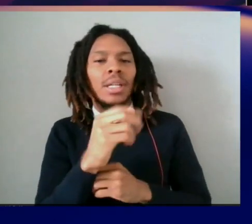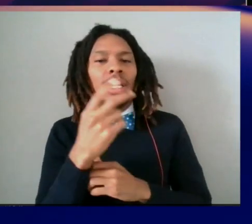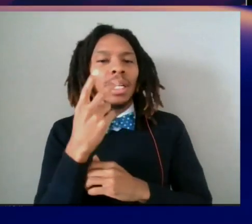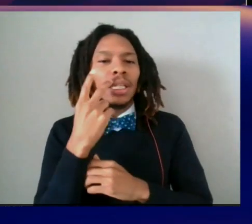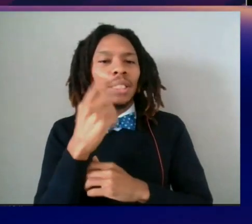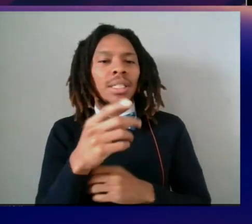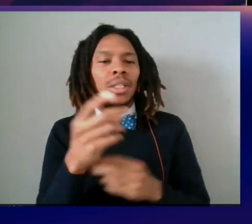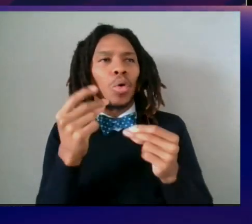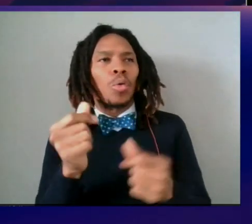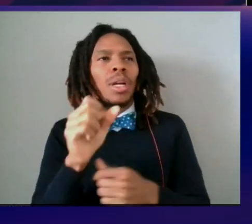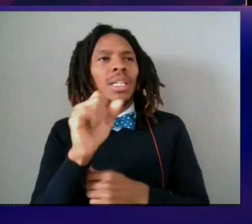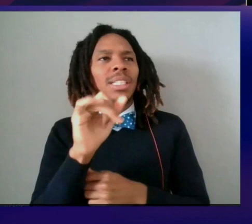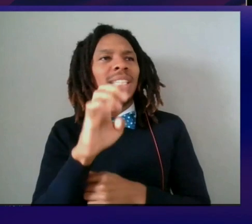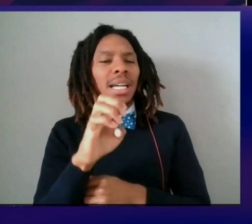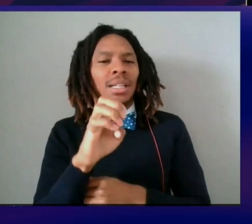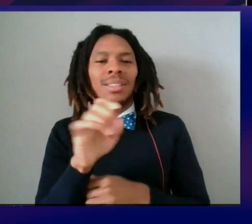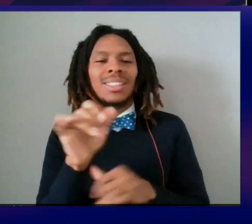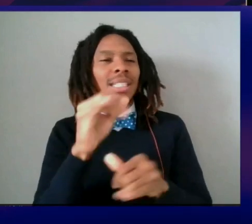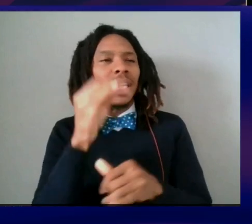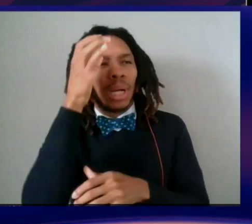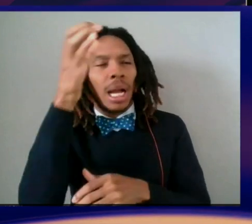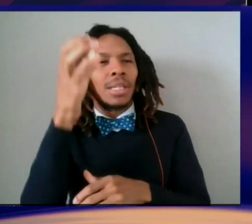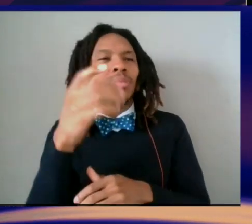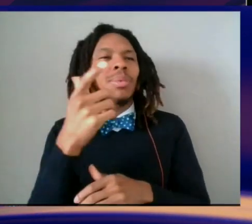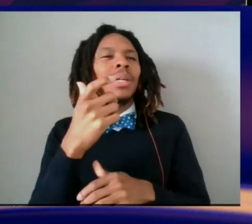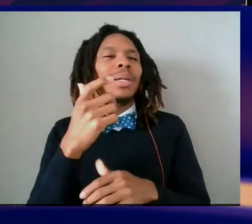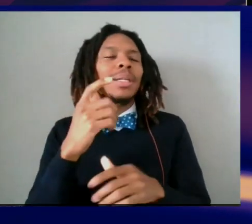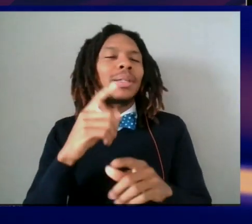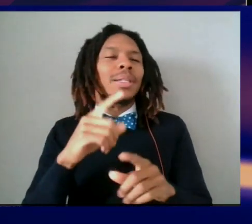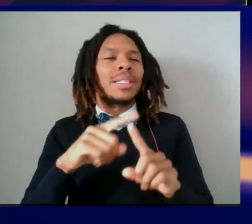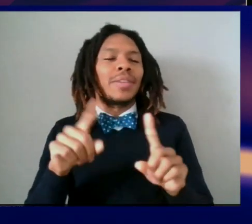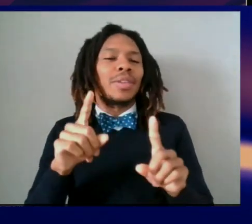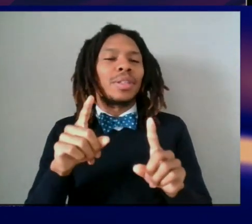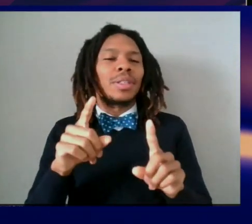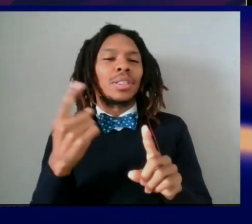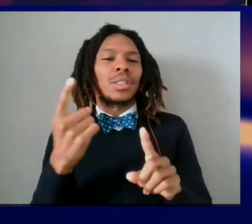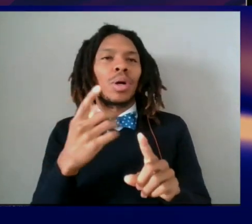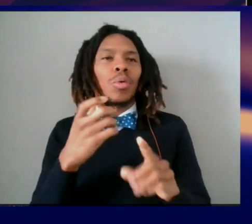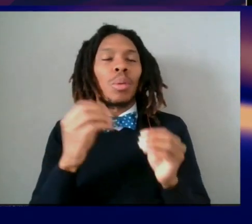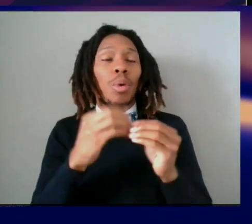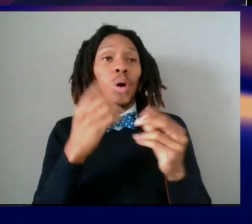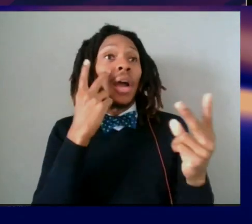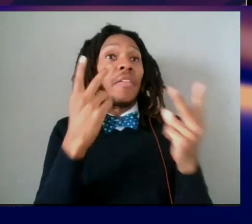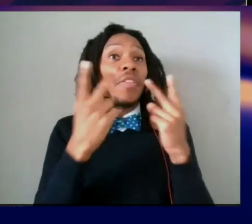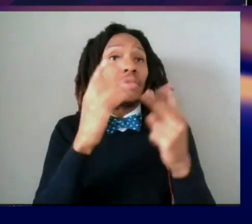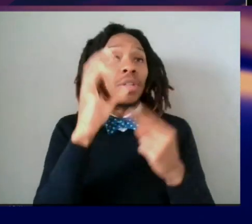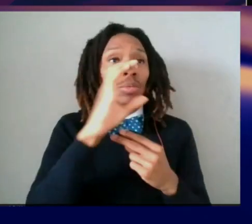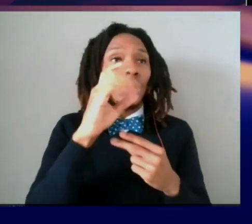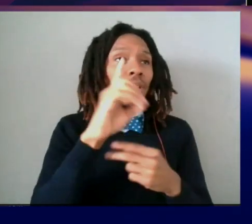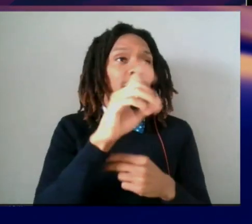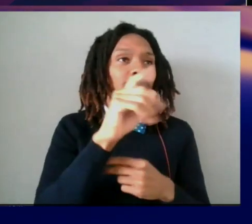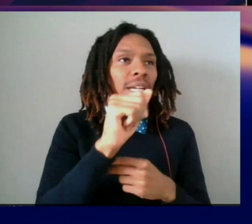So same idea, maybe a little bit different persona. Someone who wants to do more visual exploration of the data versus writing SQL queries.